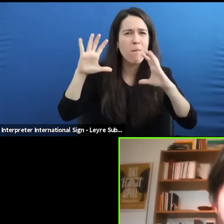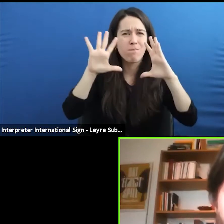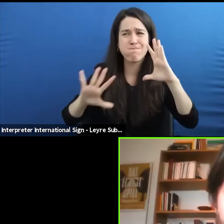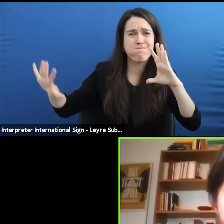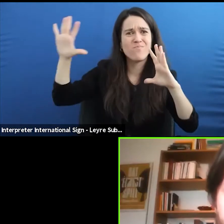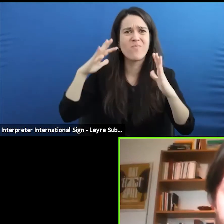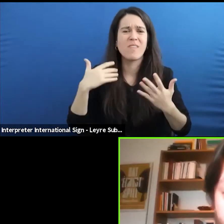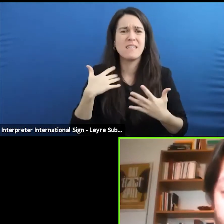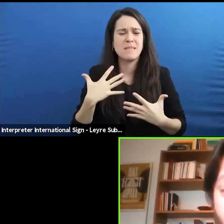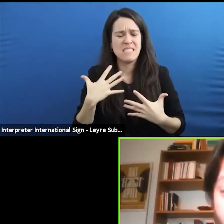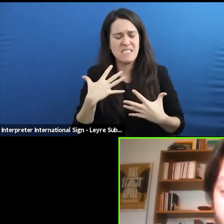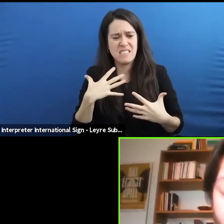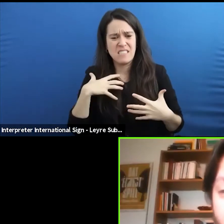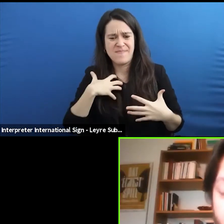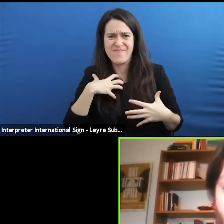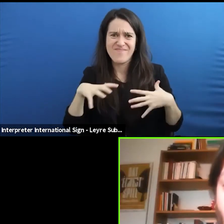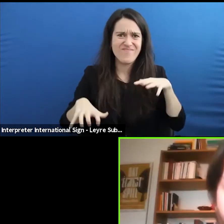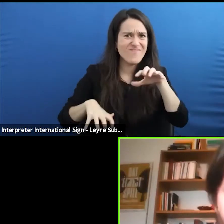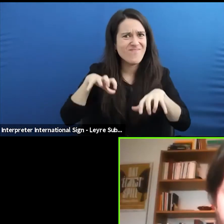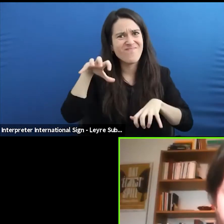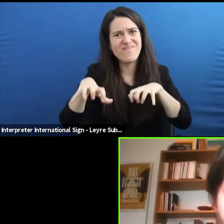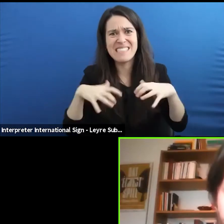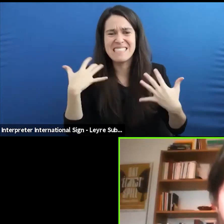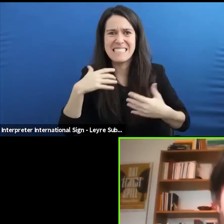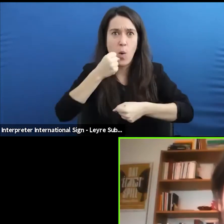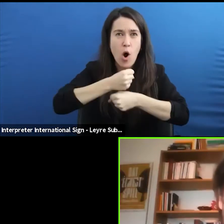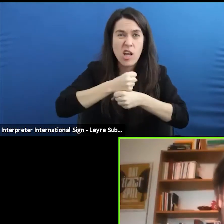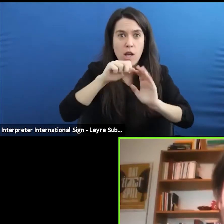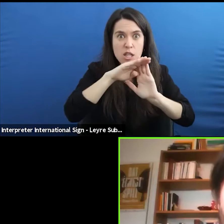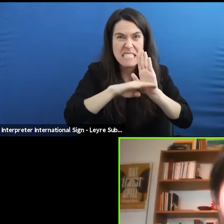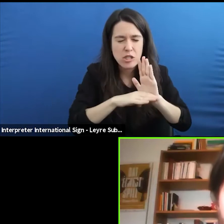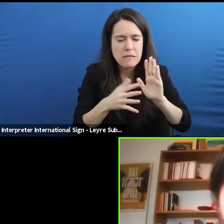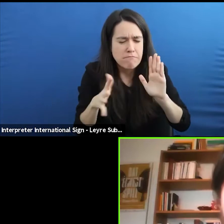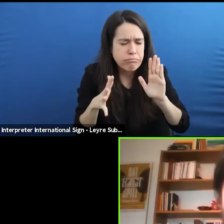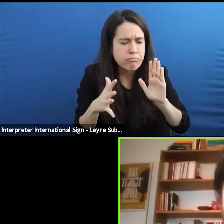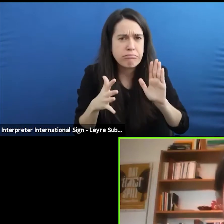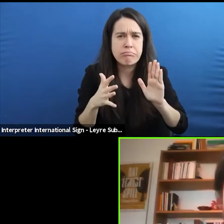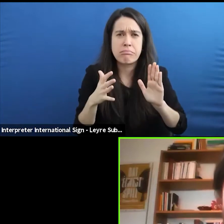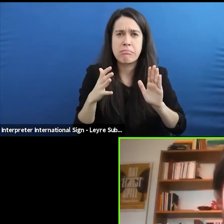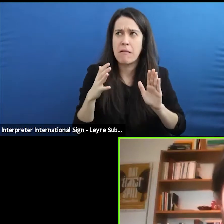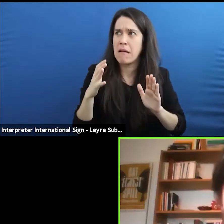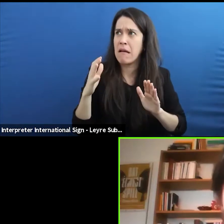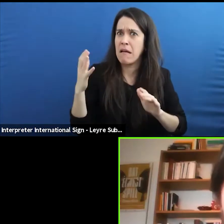realities of our sectors working conditions, the low wages, the precarity, the instability,